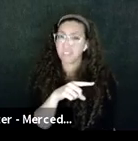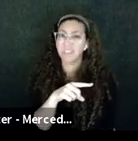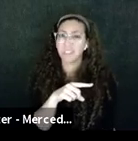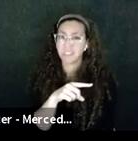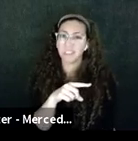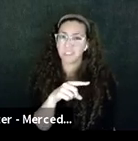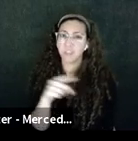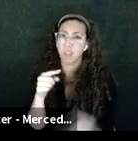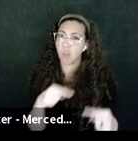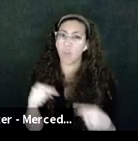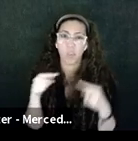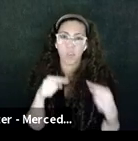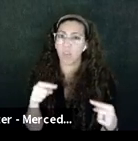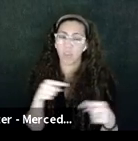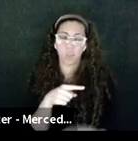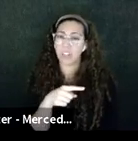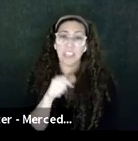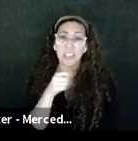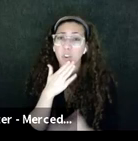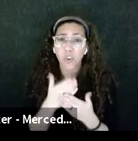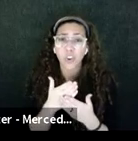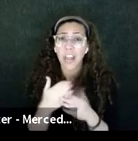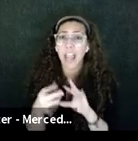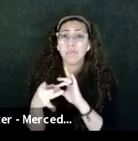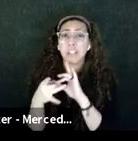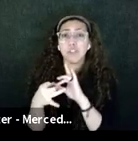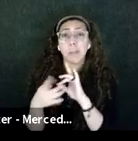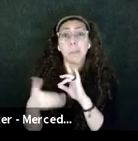Jason Williams: Not great at maintaining relationships. And that's not